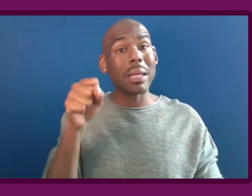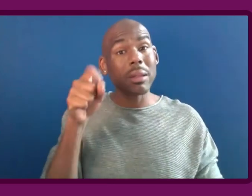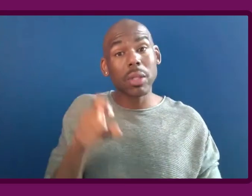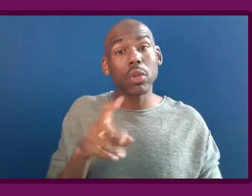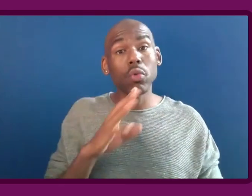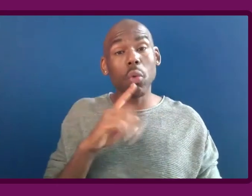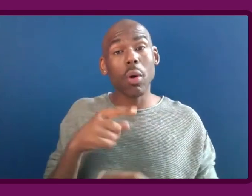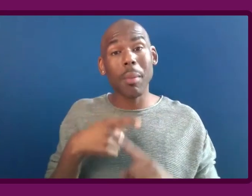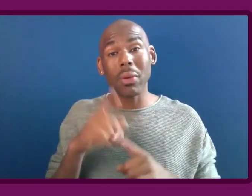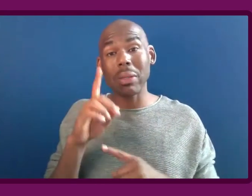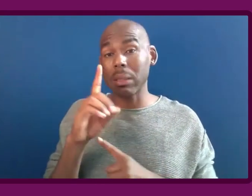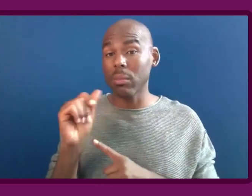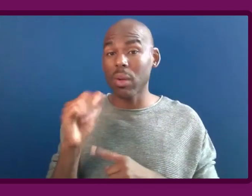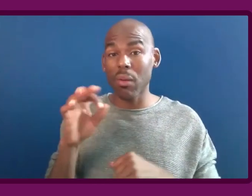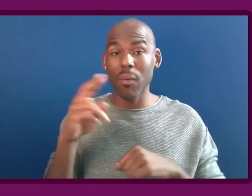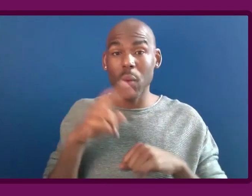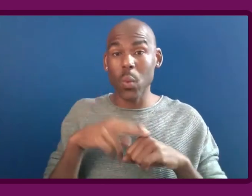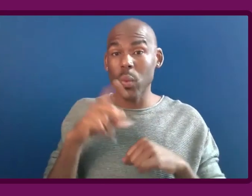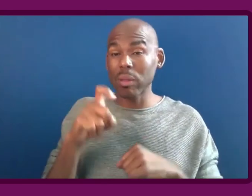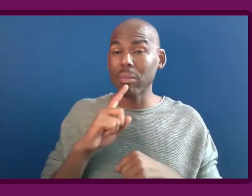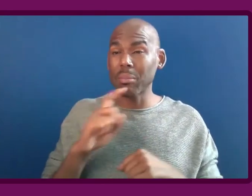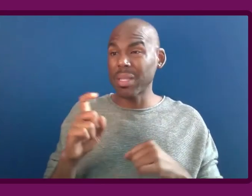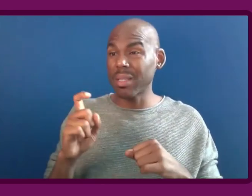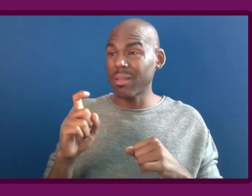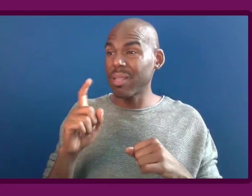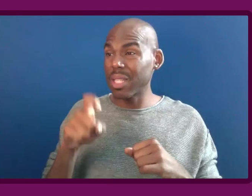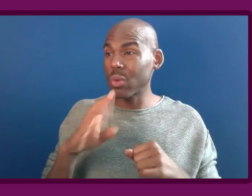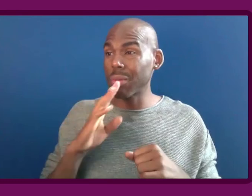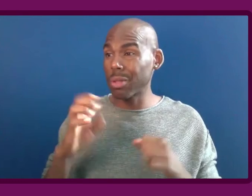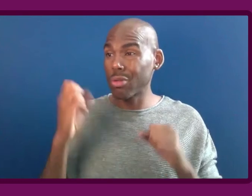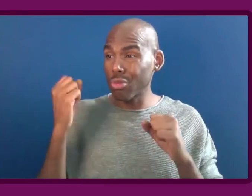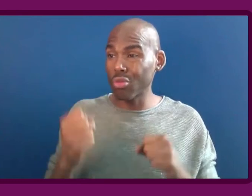able to be in different platforms like the United States, and the work that I have to this day,